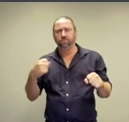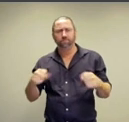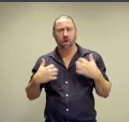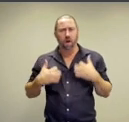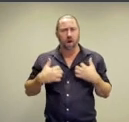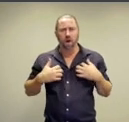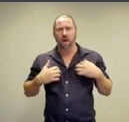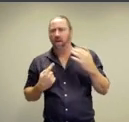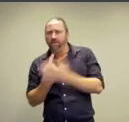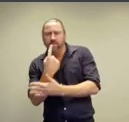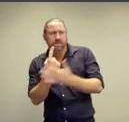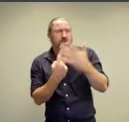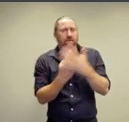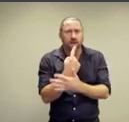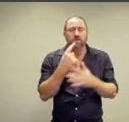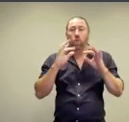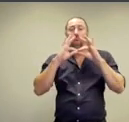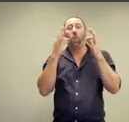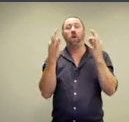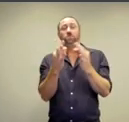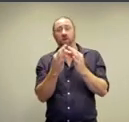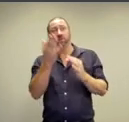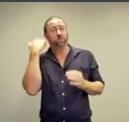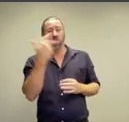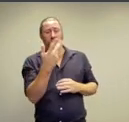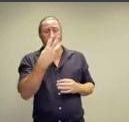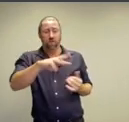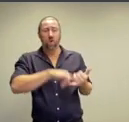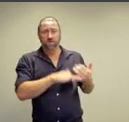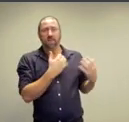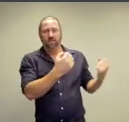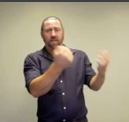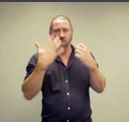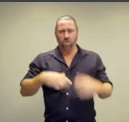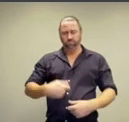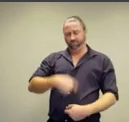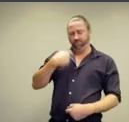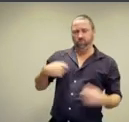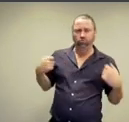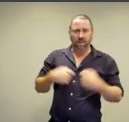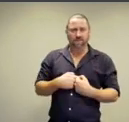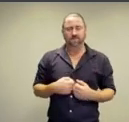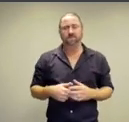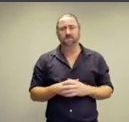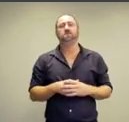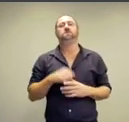enthusiasts. Motorcycle events and organizations from the 1930s onwards.